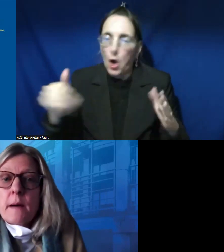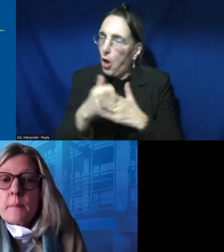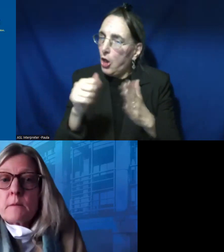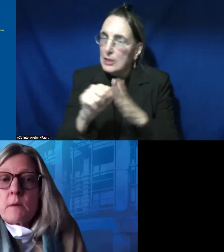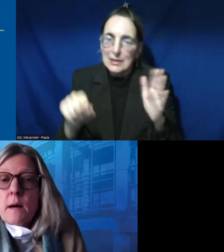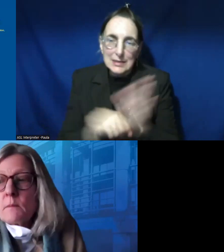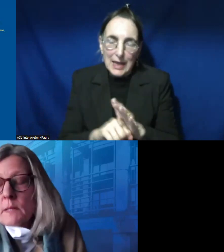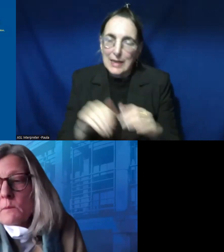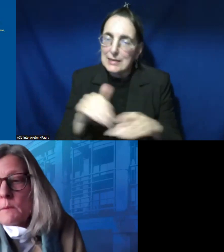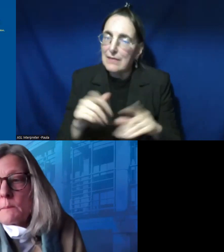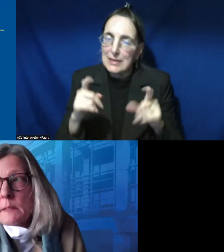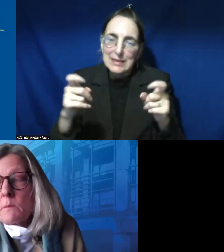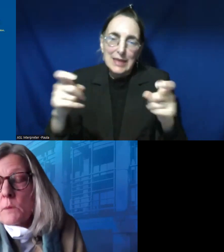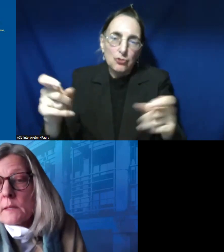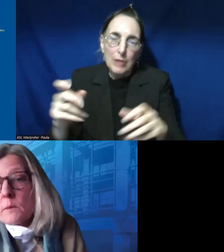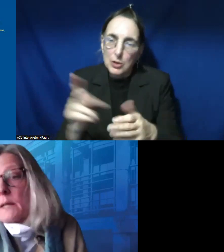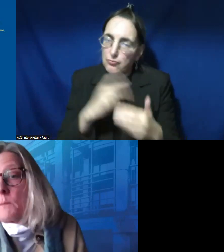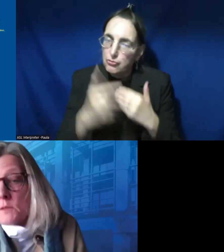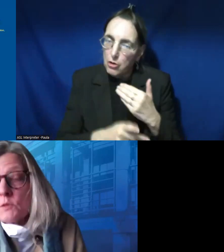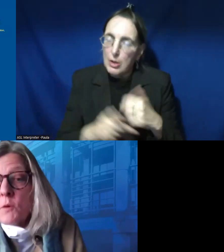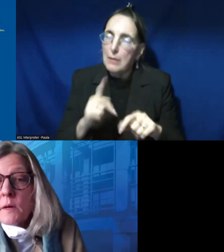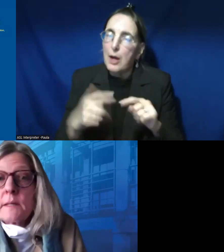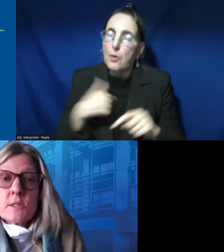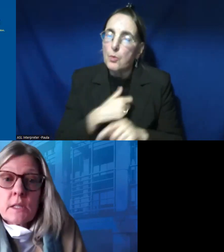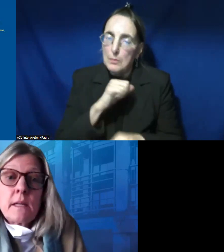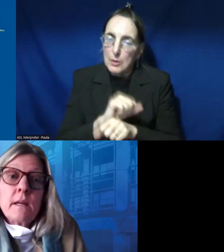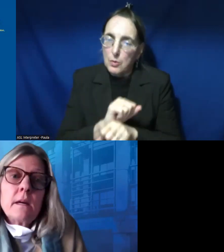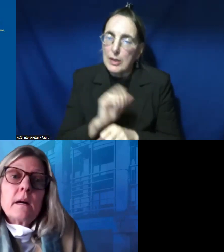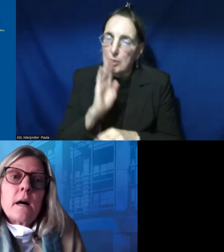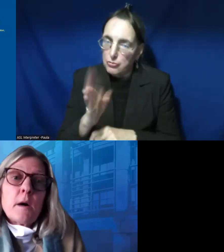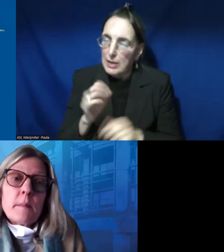but we will be working directly with four, initially